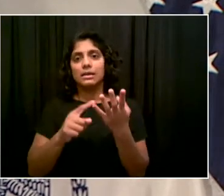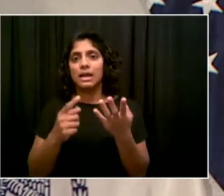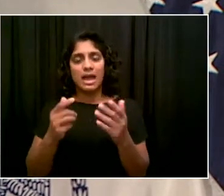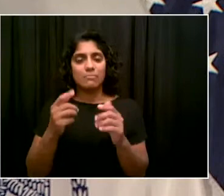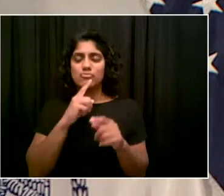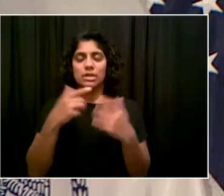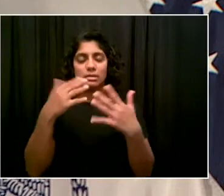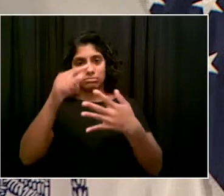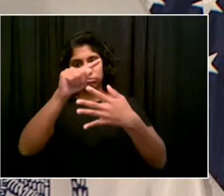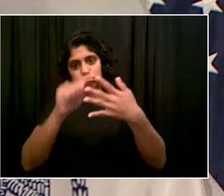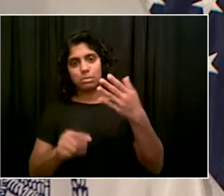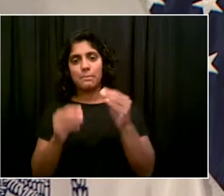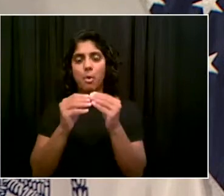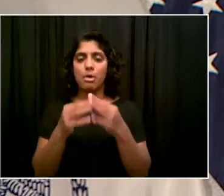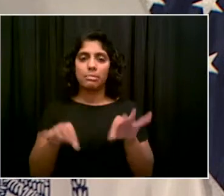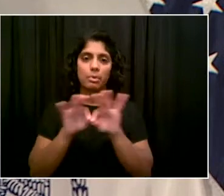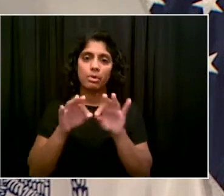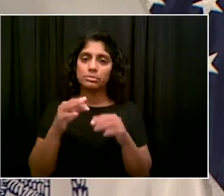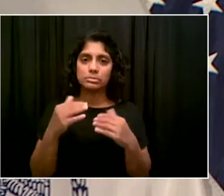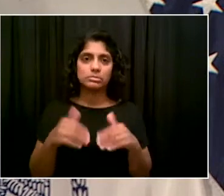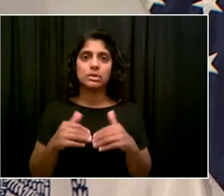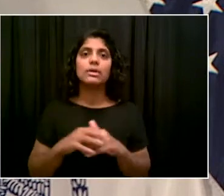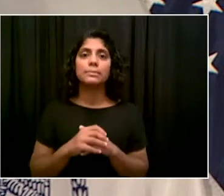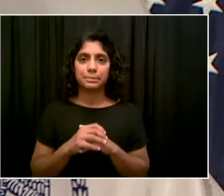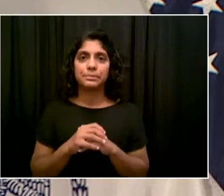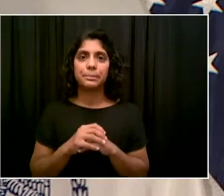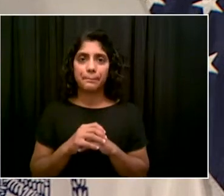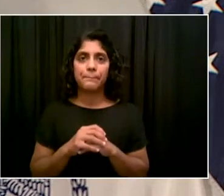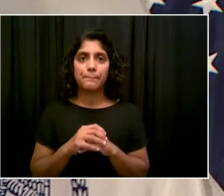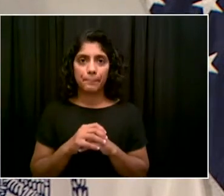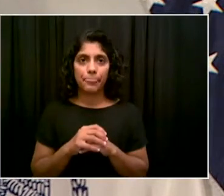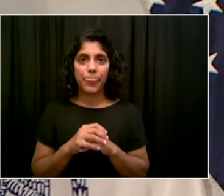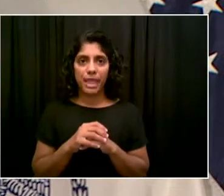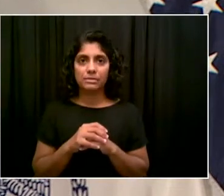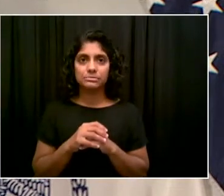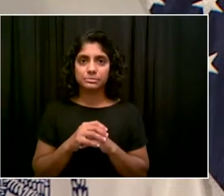THE LEAGUE HAS WOAN MNY VICTORIES